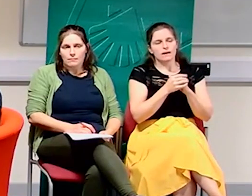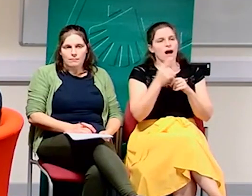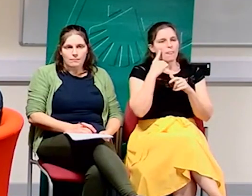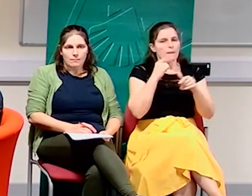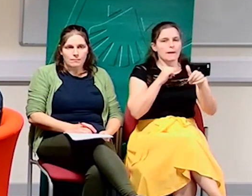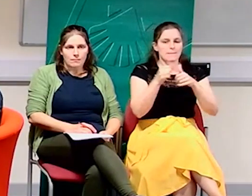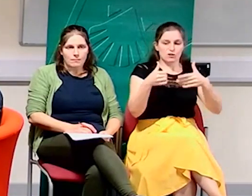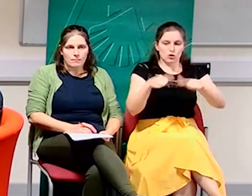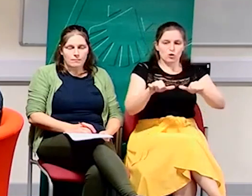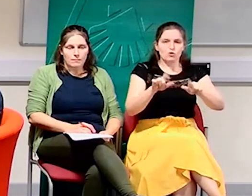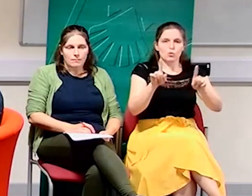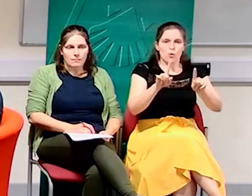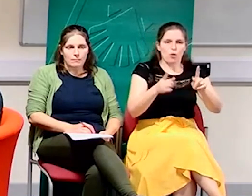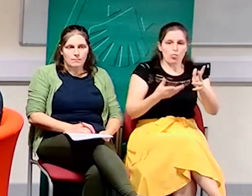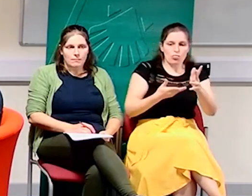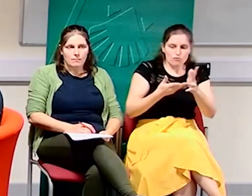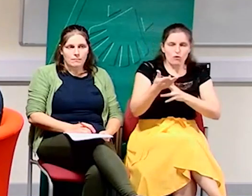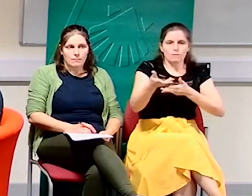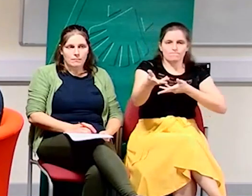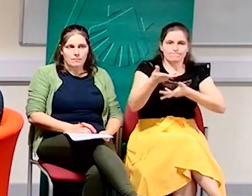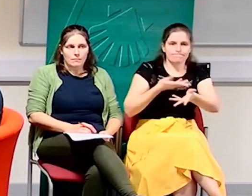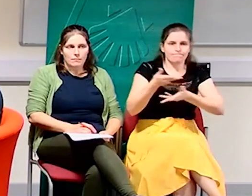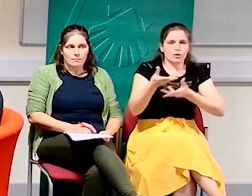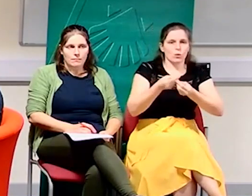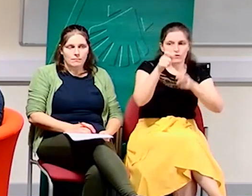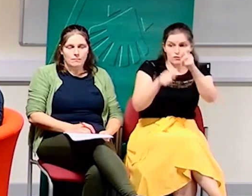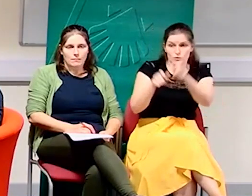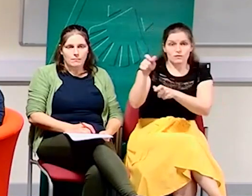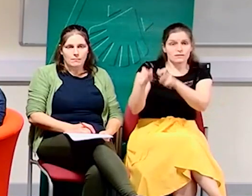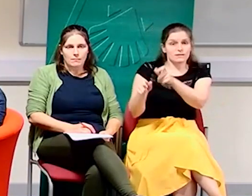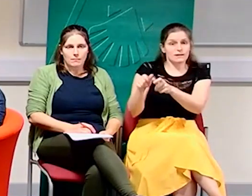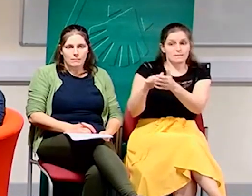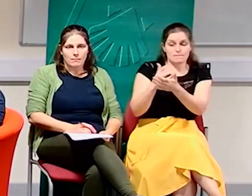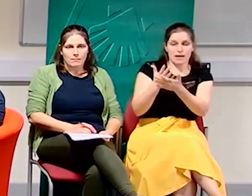in collaboration and because we want the same thing so when it was discussed about accessible